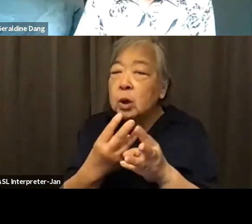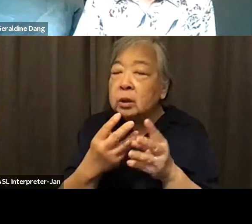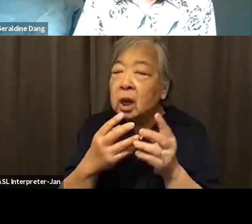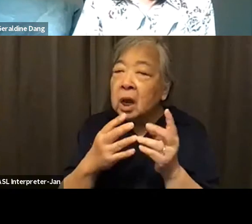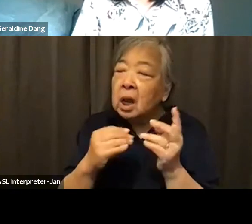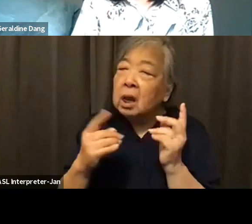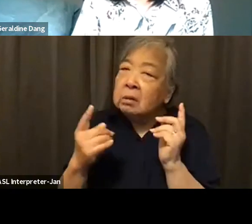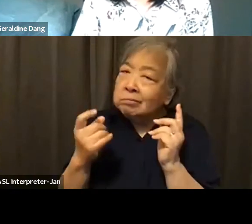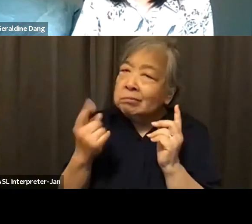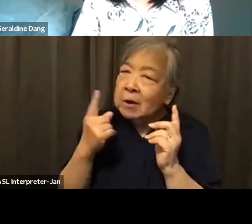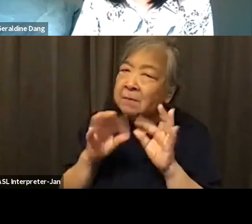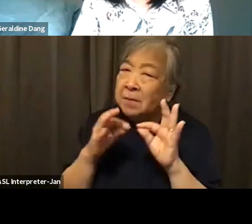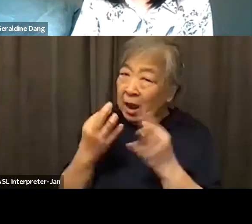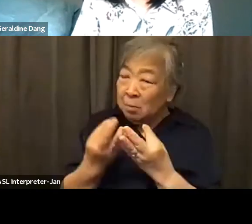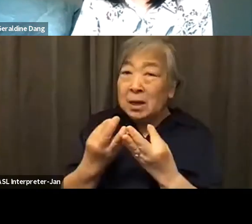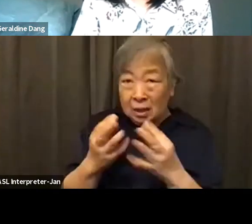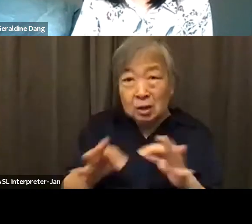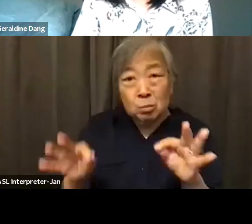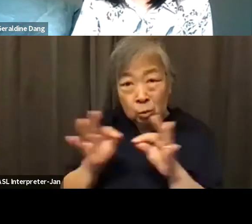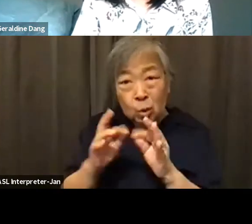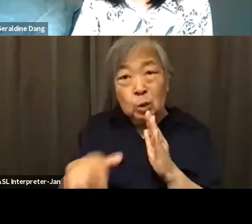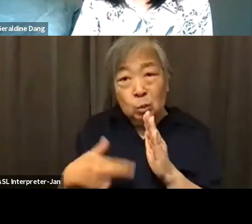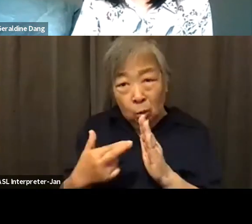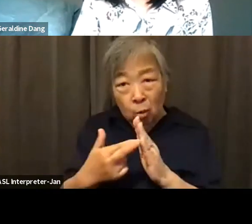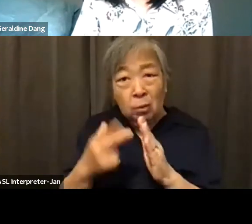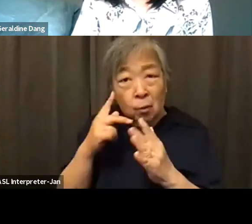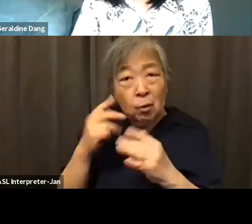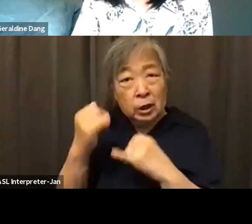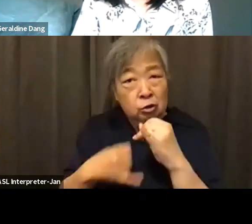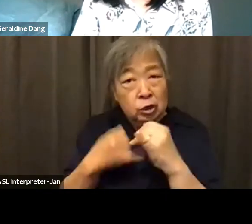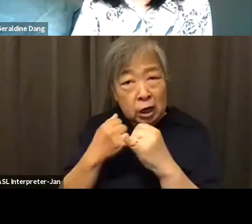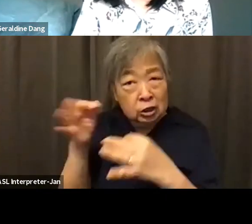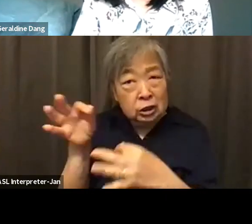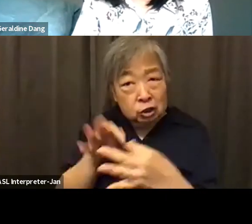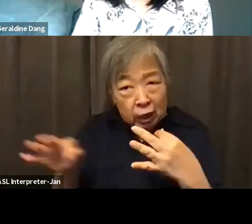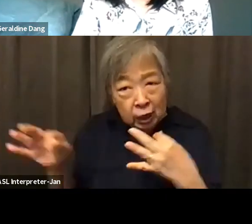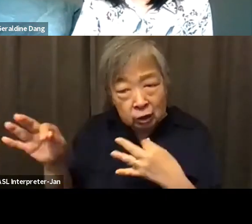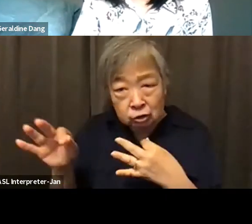role that family plays in international exchange and encouraging people to go abroad, I was